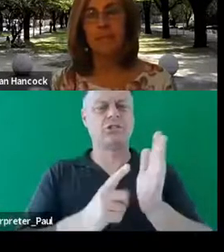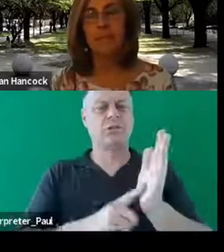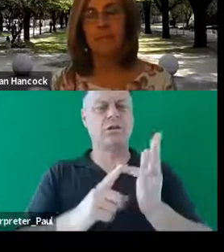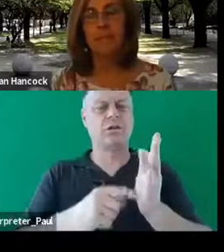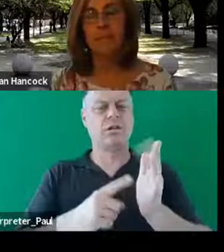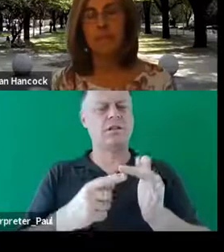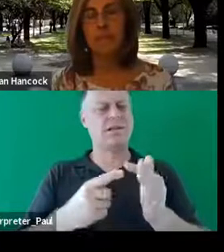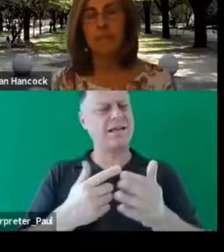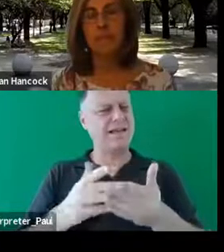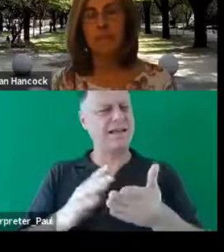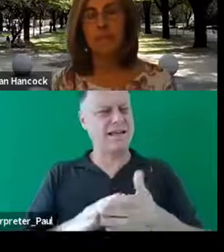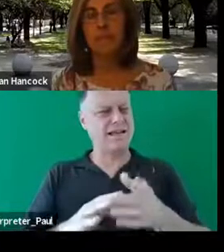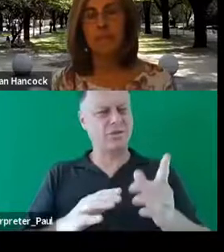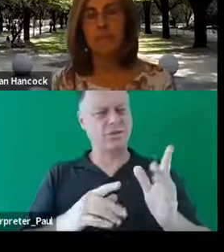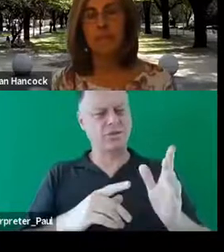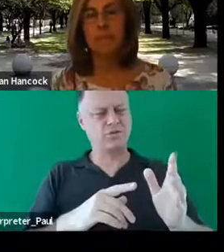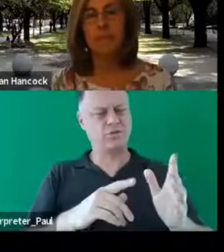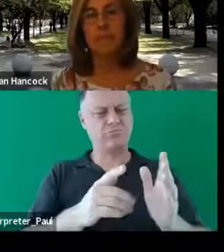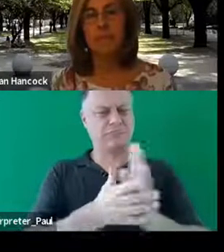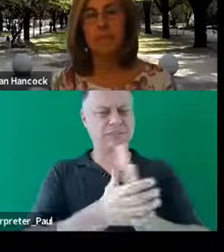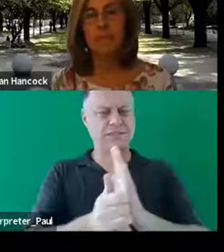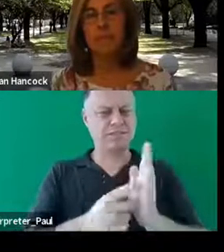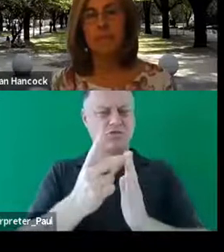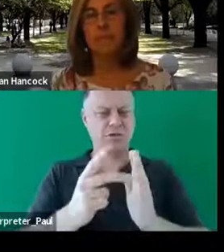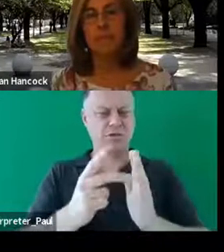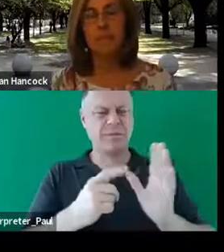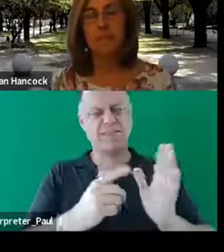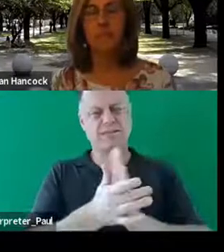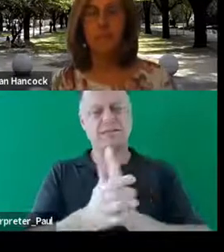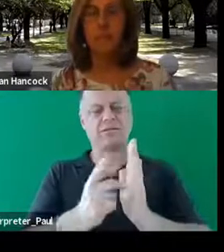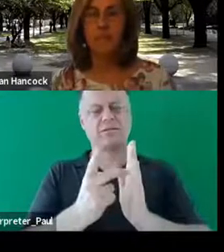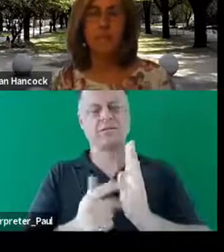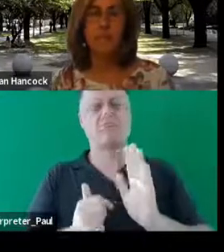establishing you’re A-Skills program, especially now that it seems it’s moved into, you know,